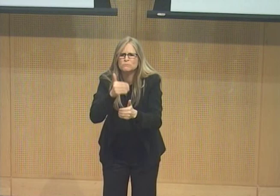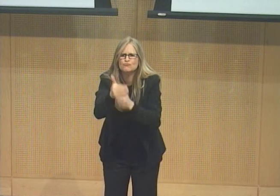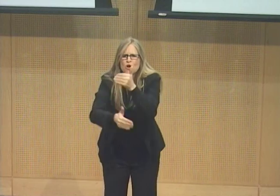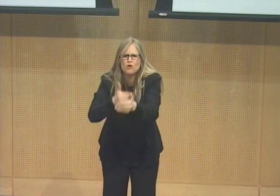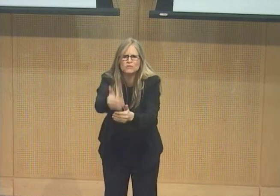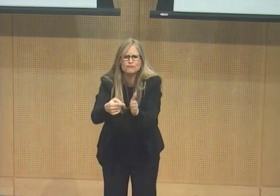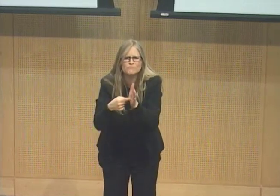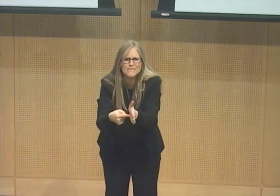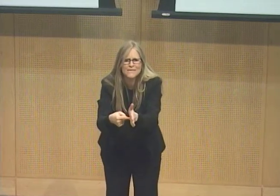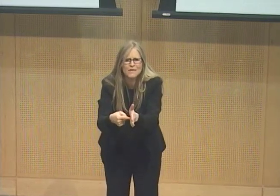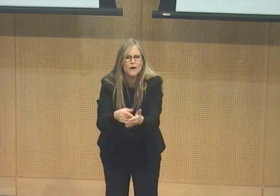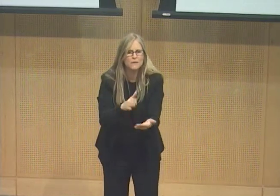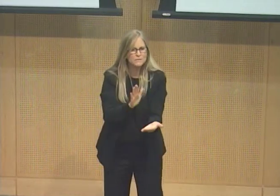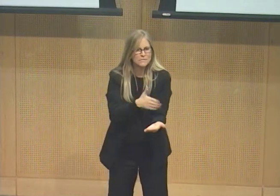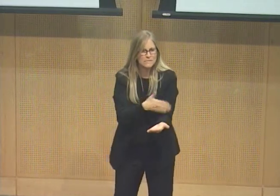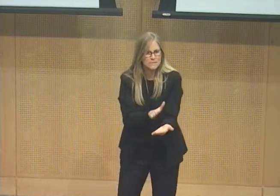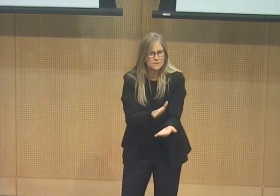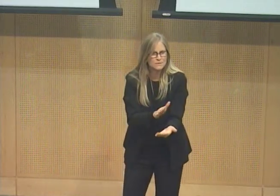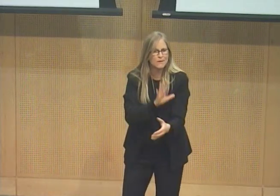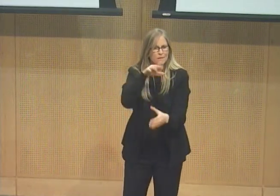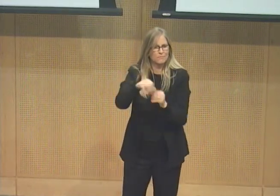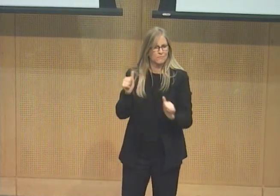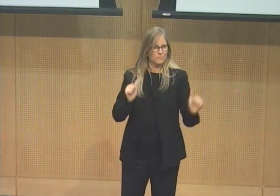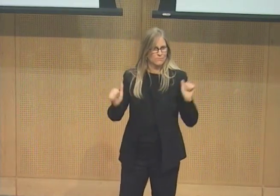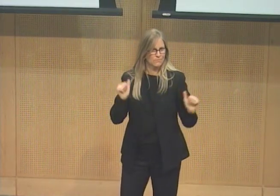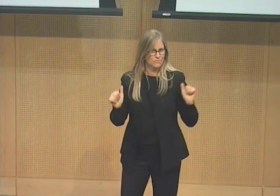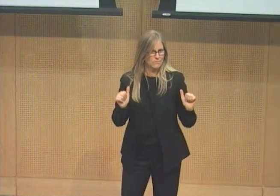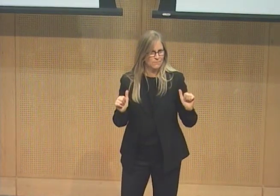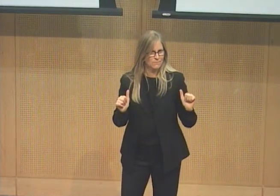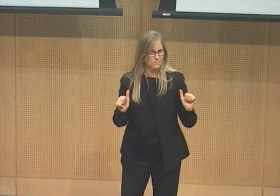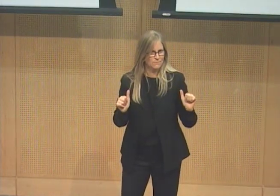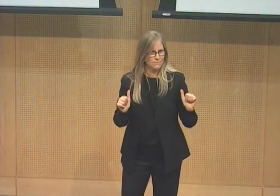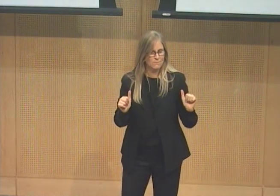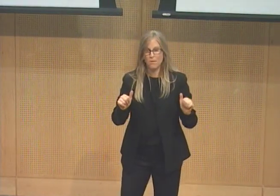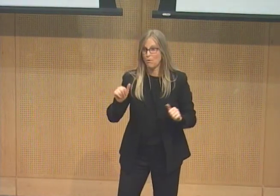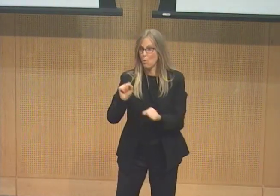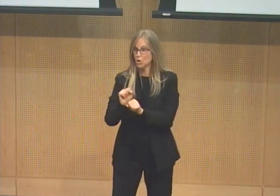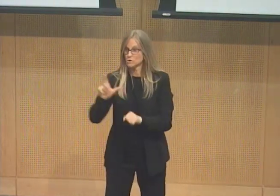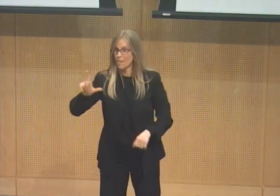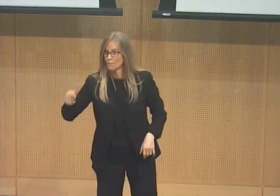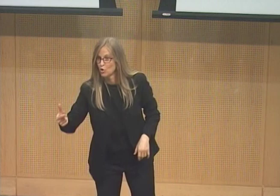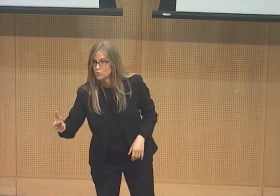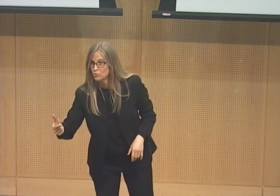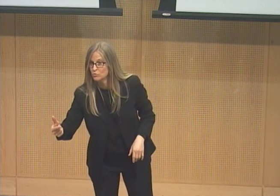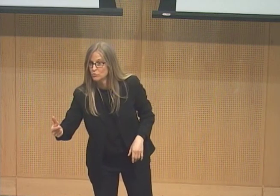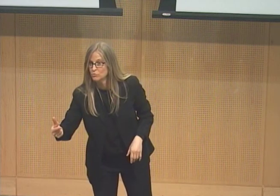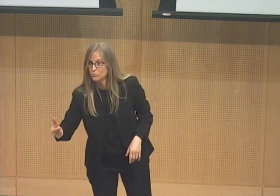so how is the progress represented within the article? She is singing. She wants to be a stage actress.